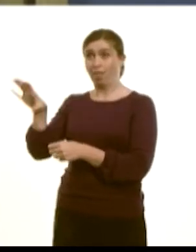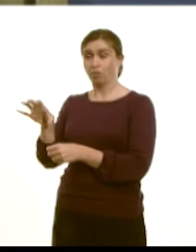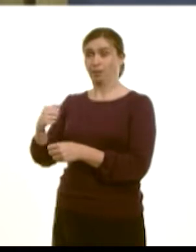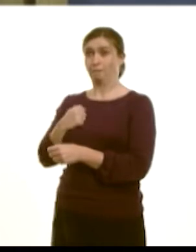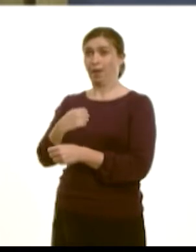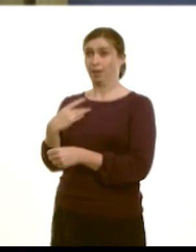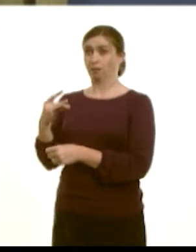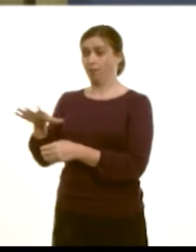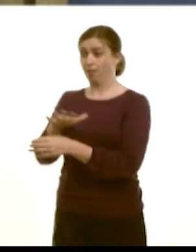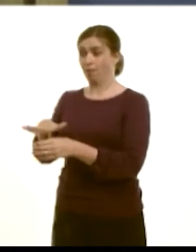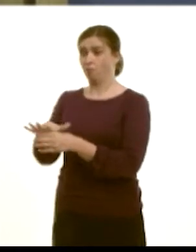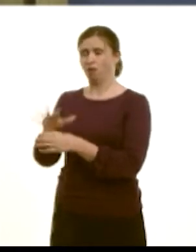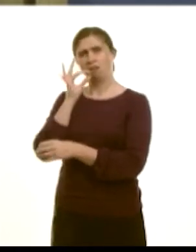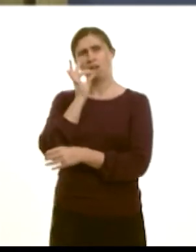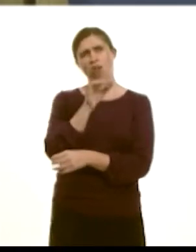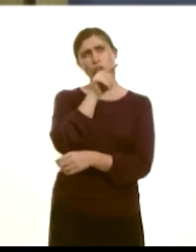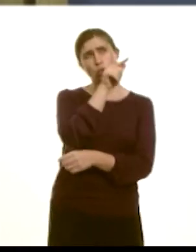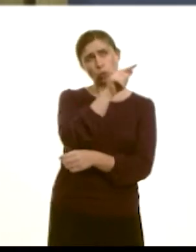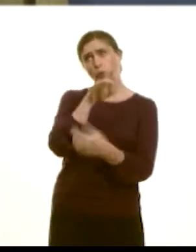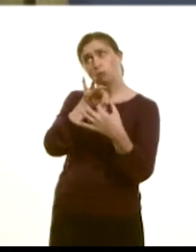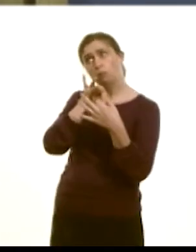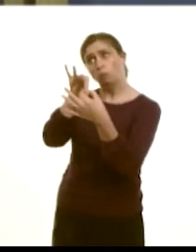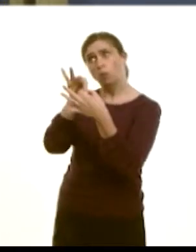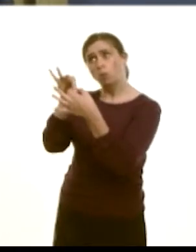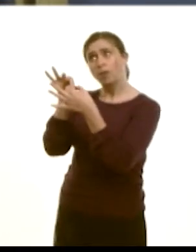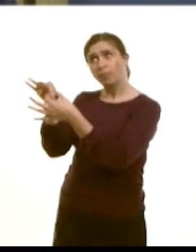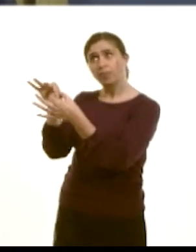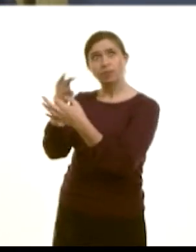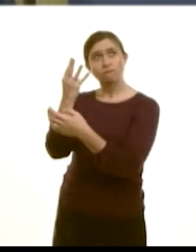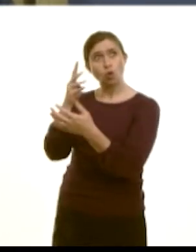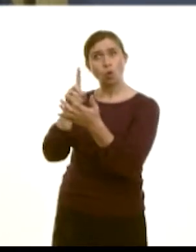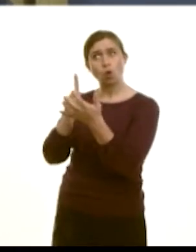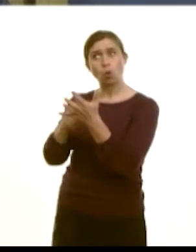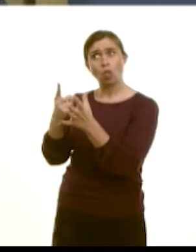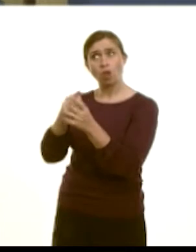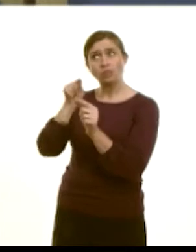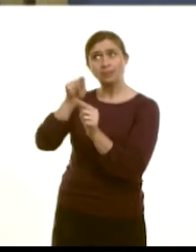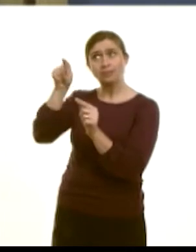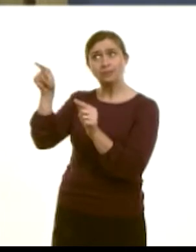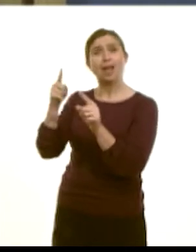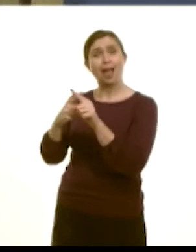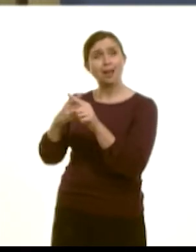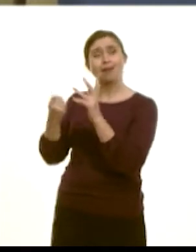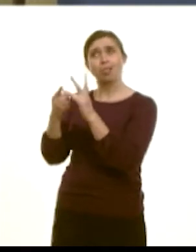What action is the Welsh Government taking to work with the four local authorities in particular, and other public bodies, in order to reduce that child poverty?